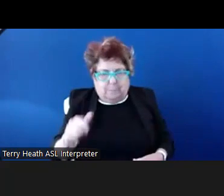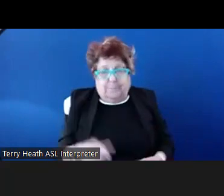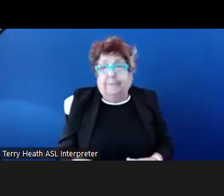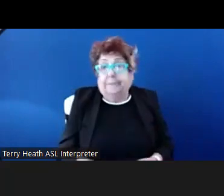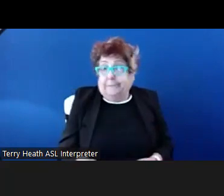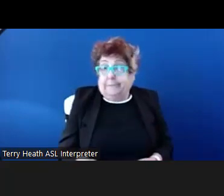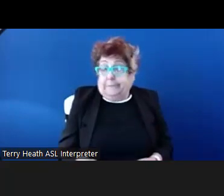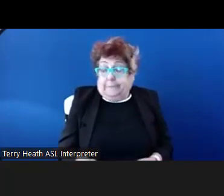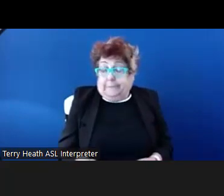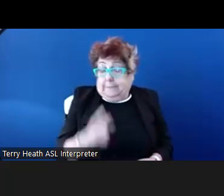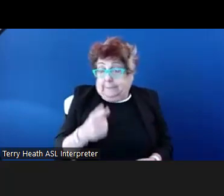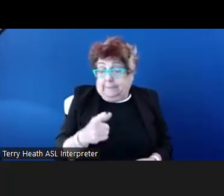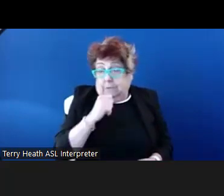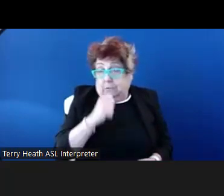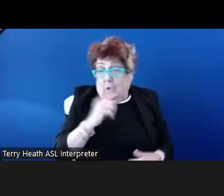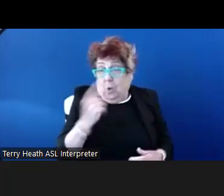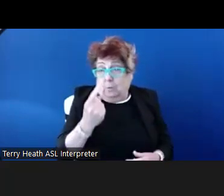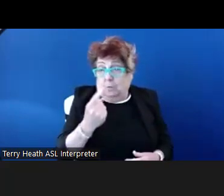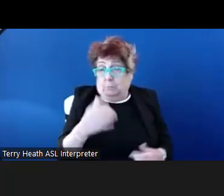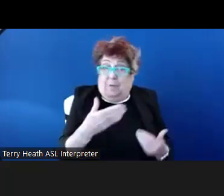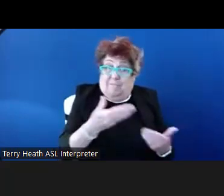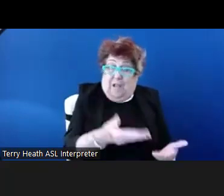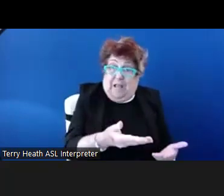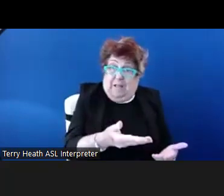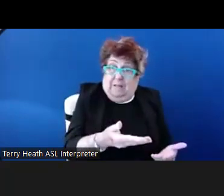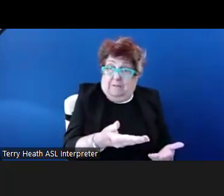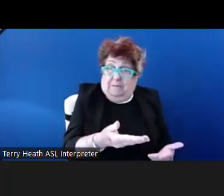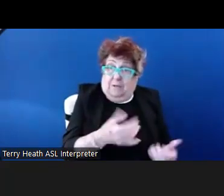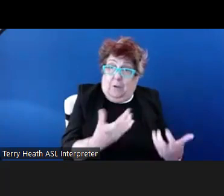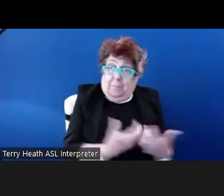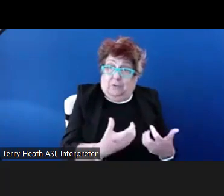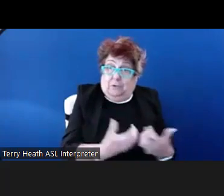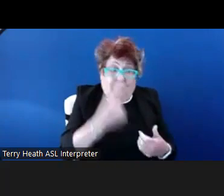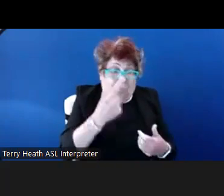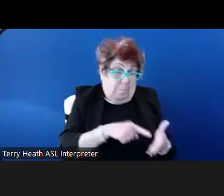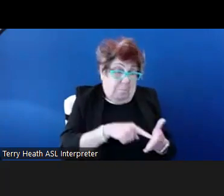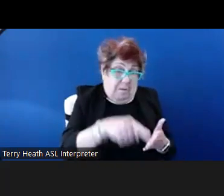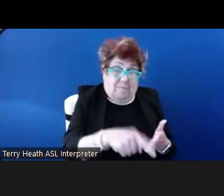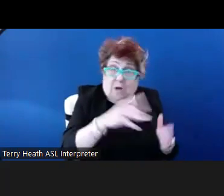combination of resources to pay for both housing, rental assistance, or capital costs,